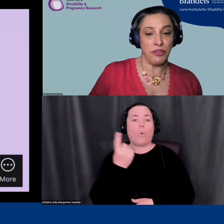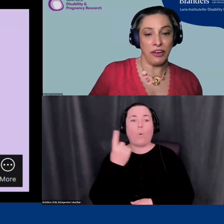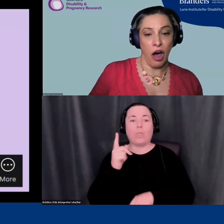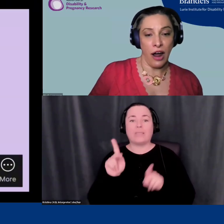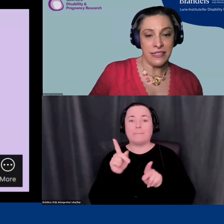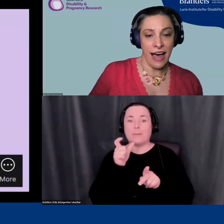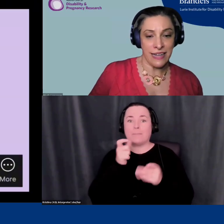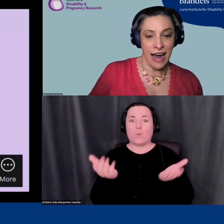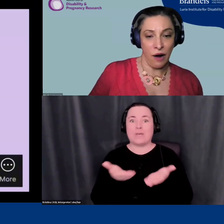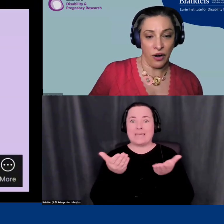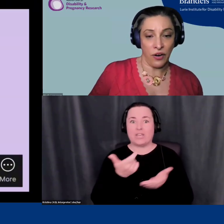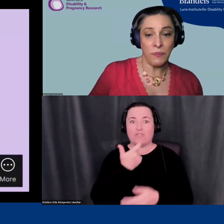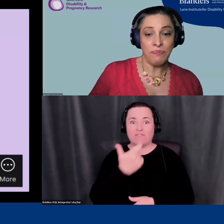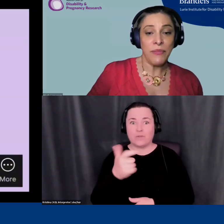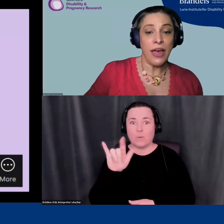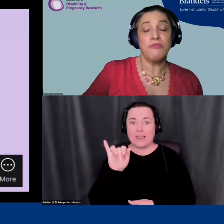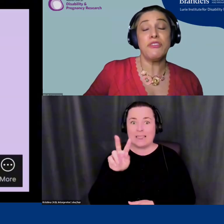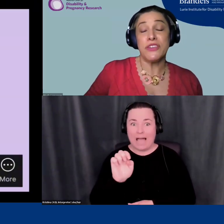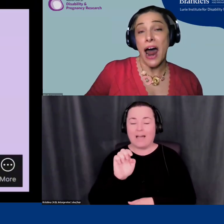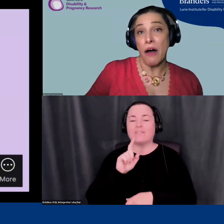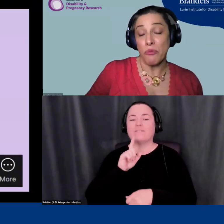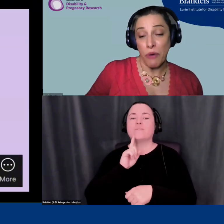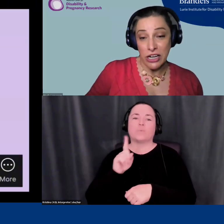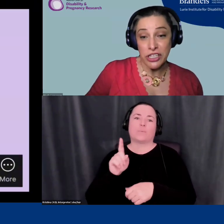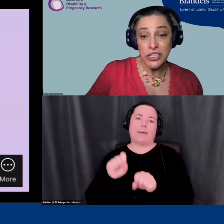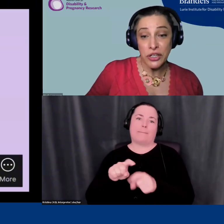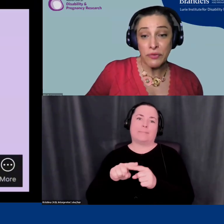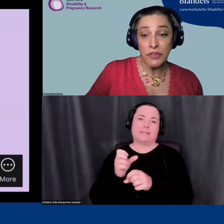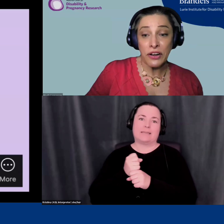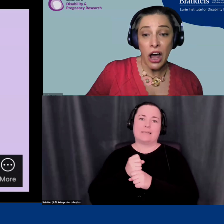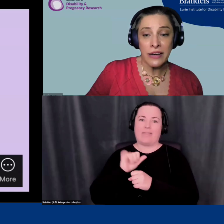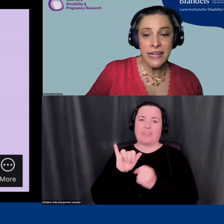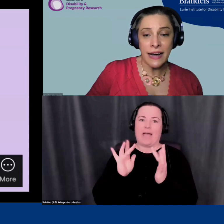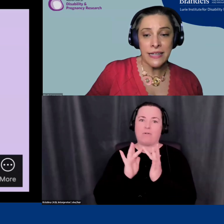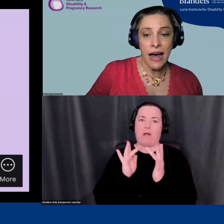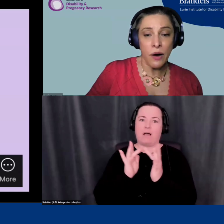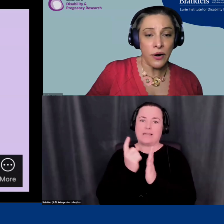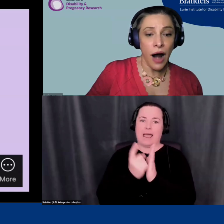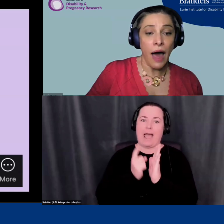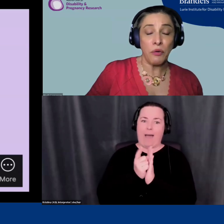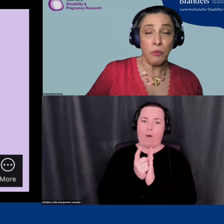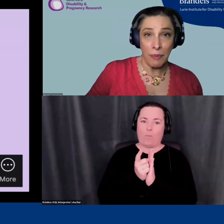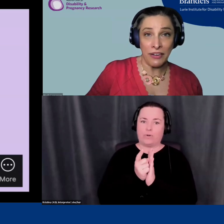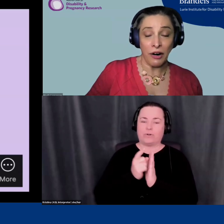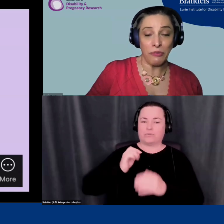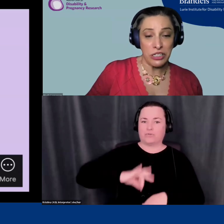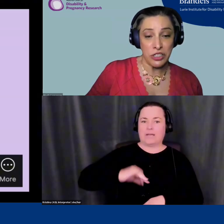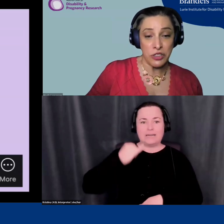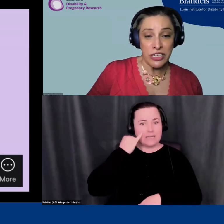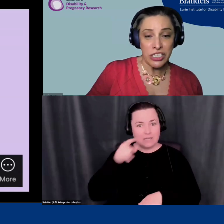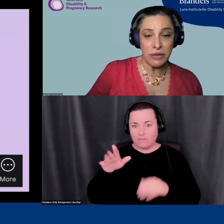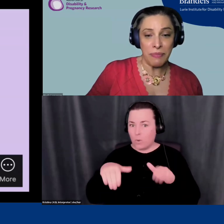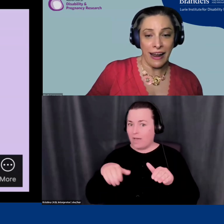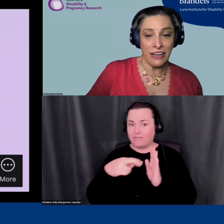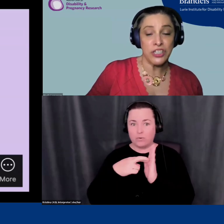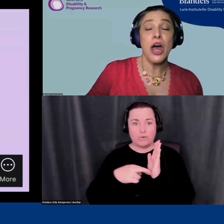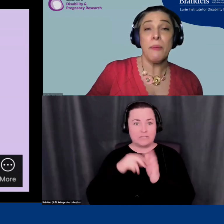for the contact hour. If you did not register for the contact hour on the webinar registration page,